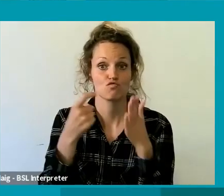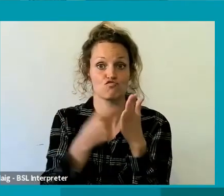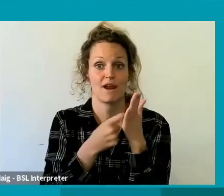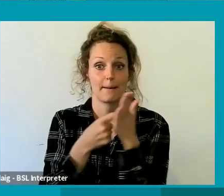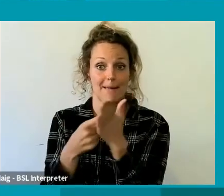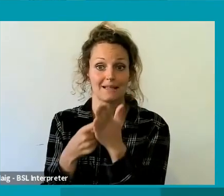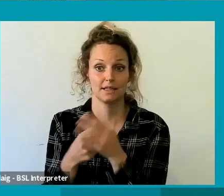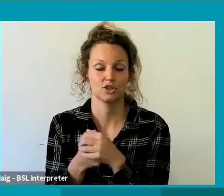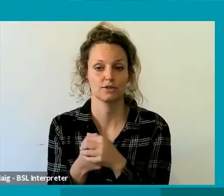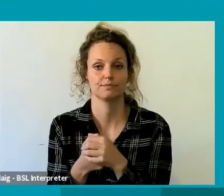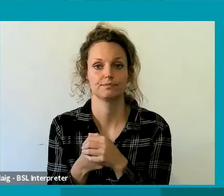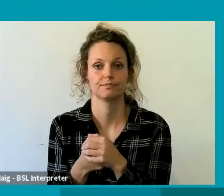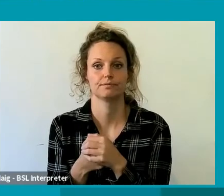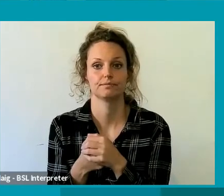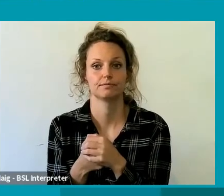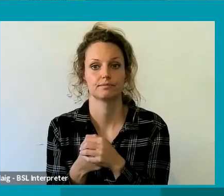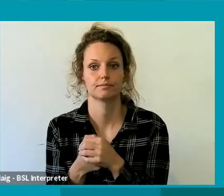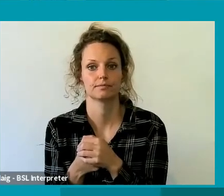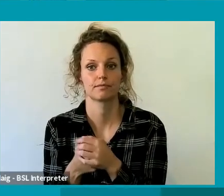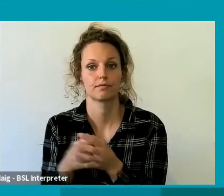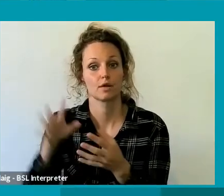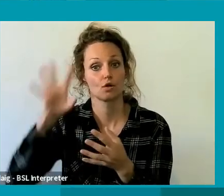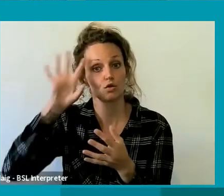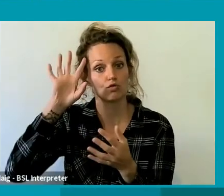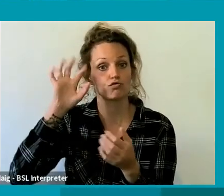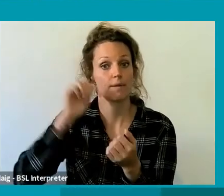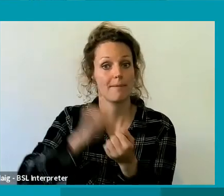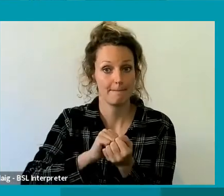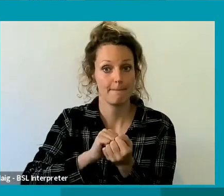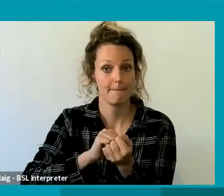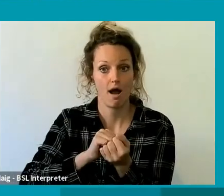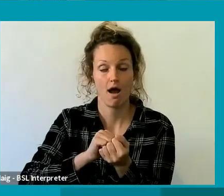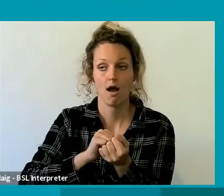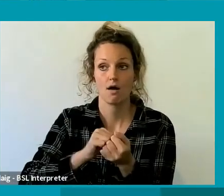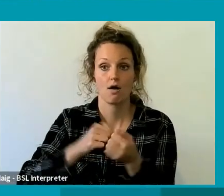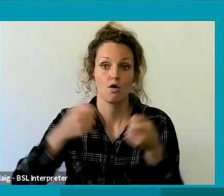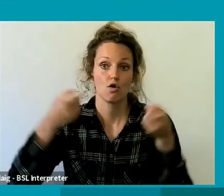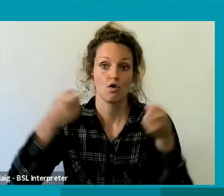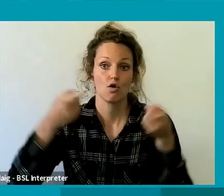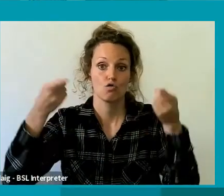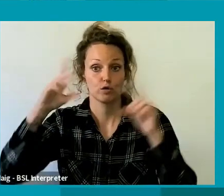know that you're open for business. No, you can obviously have a little banner